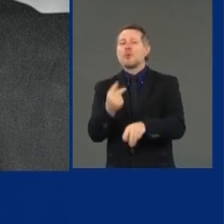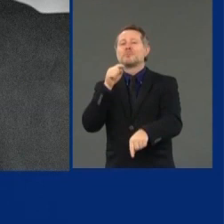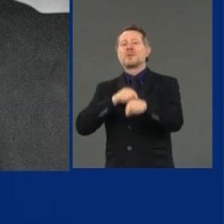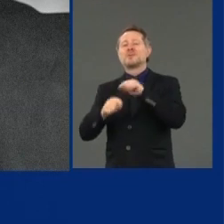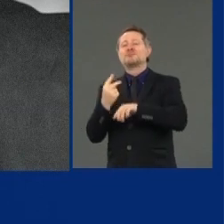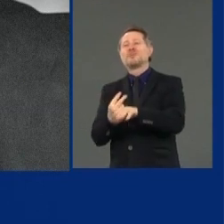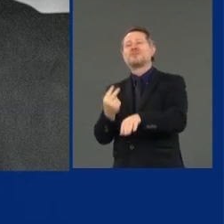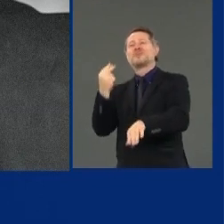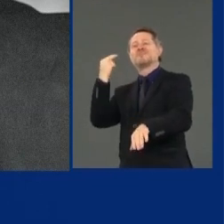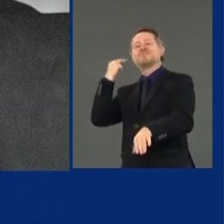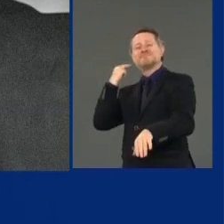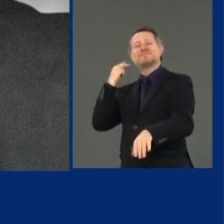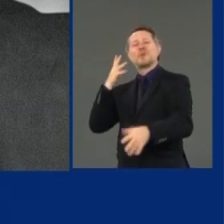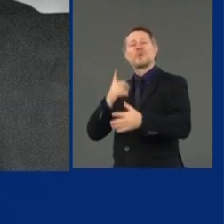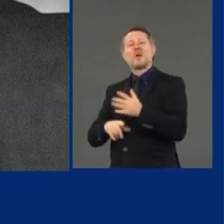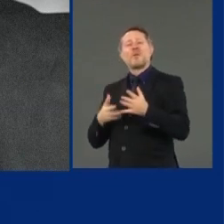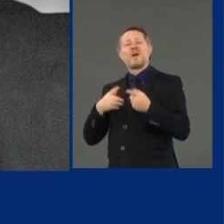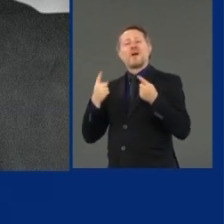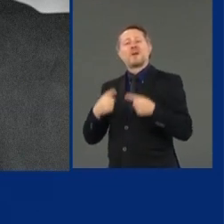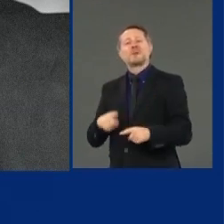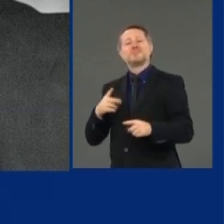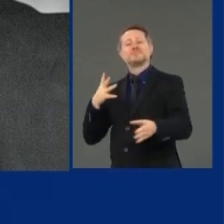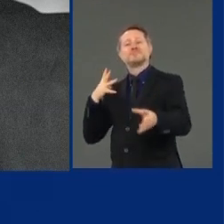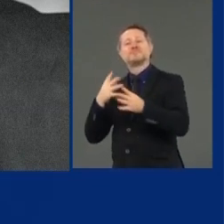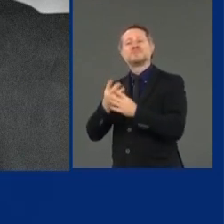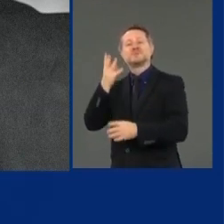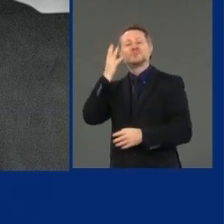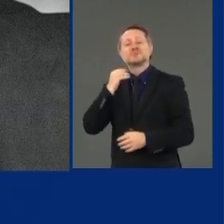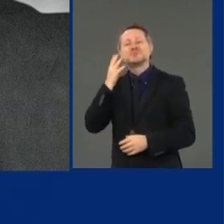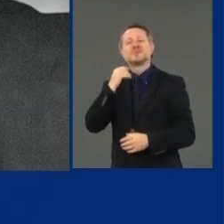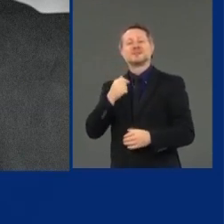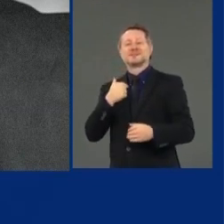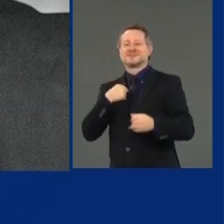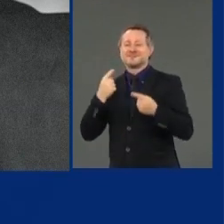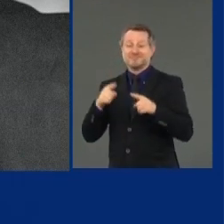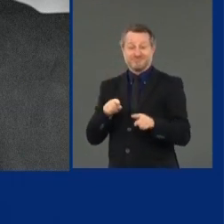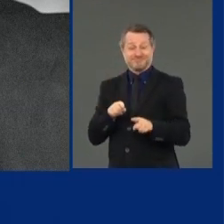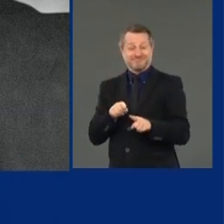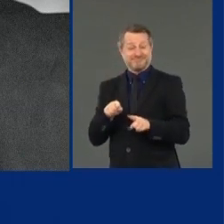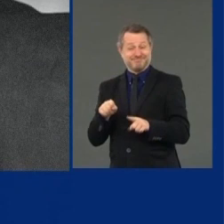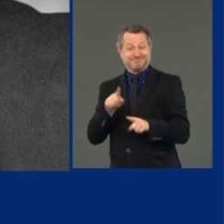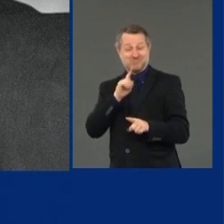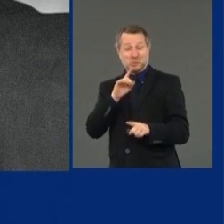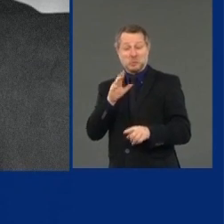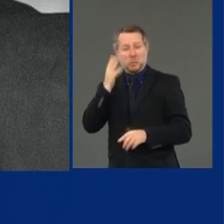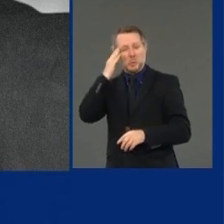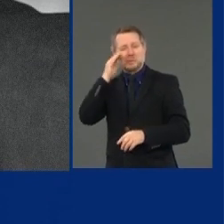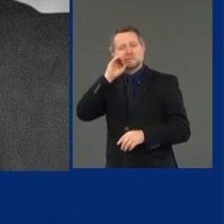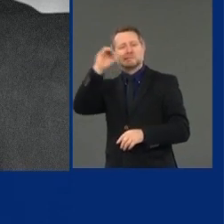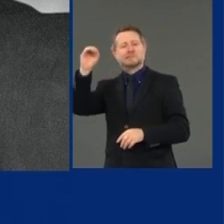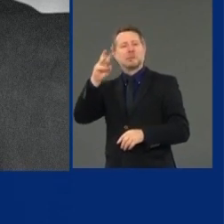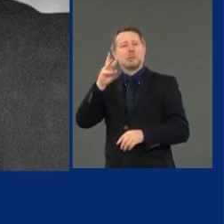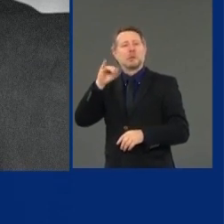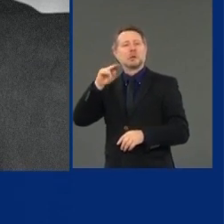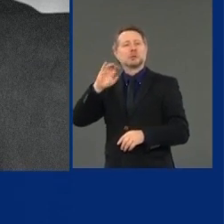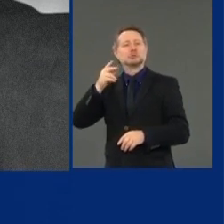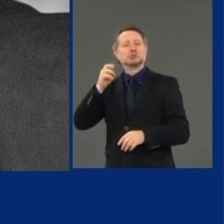NOW. WHEN WE GET A CHANCE TO REFLECT ON WHAT HAS BEEN DONE HERE, WHAT